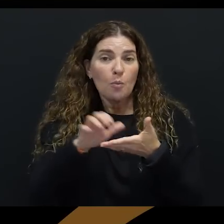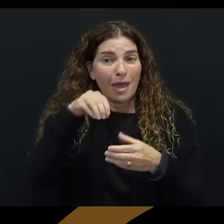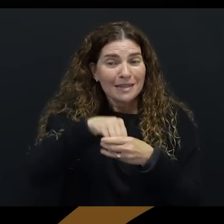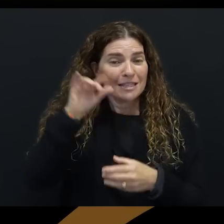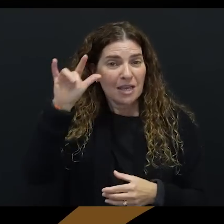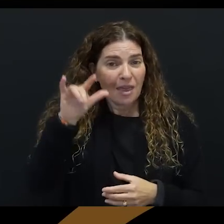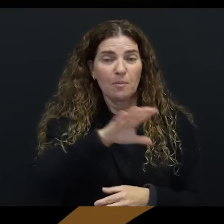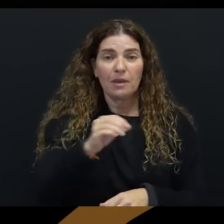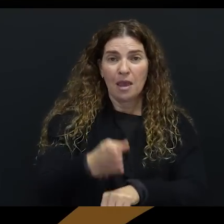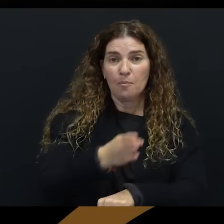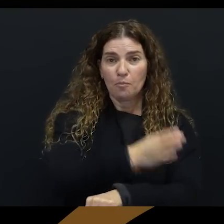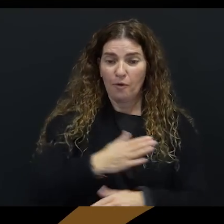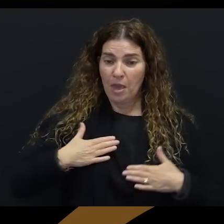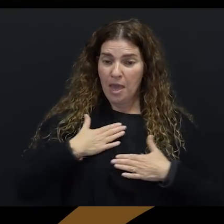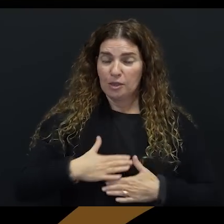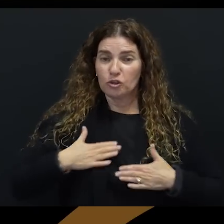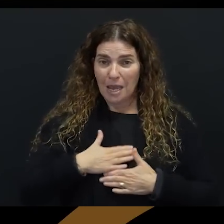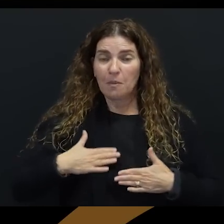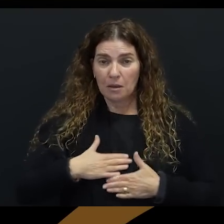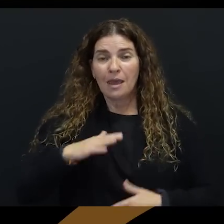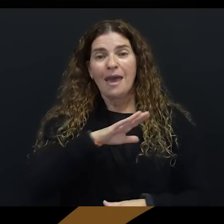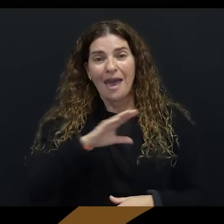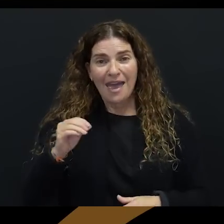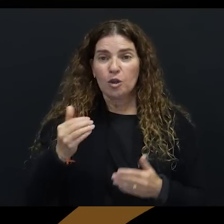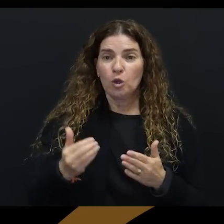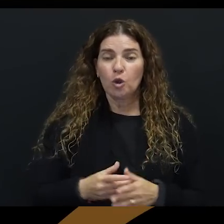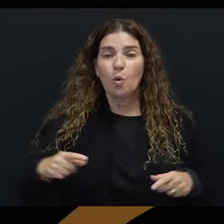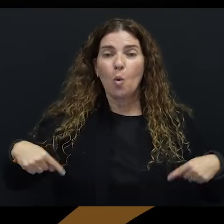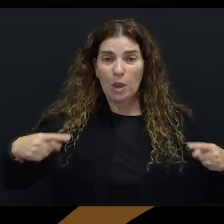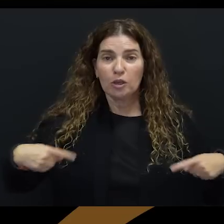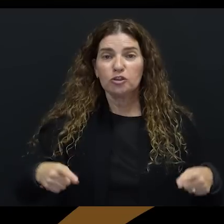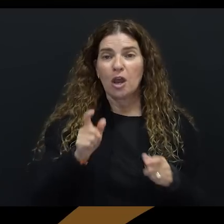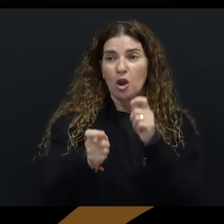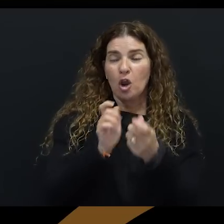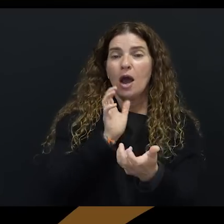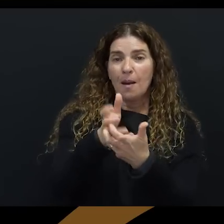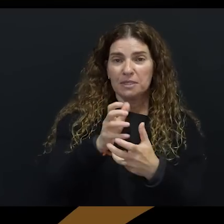through initiatives such as braille integration into their cabins, improved in-flight entertainment accessibility,